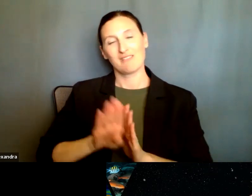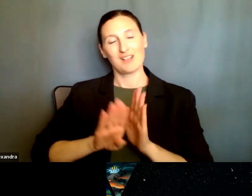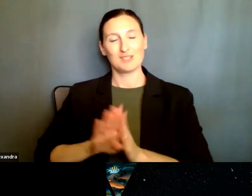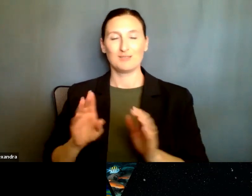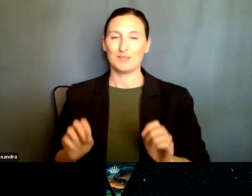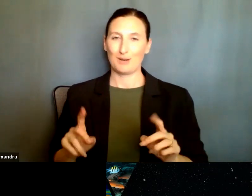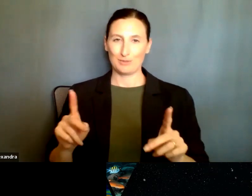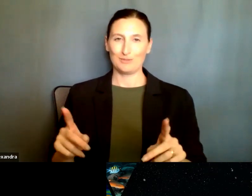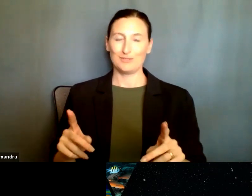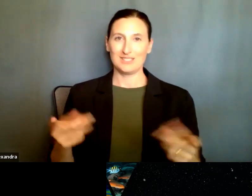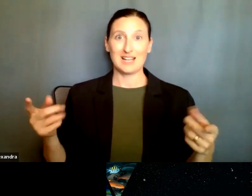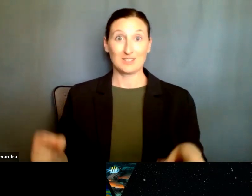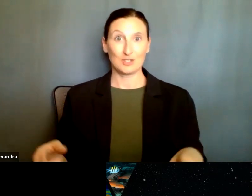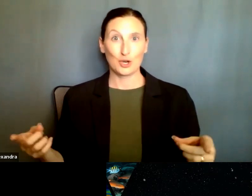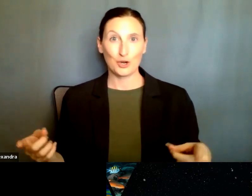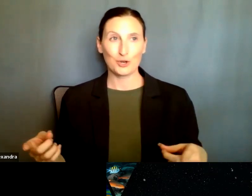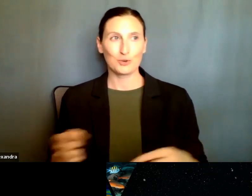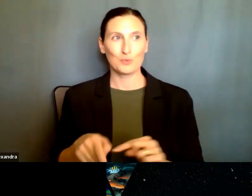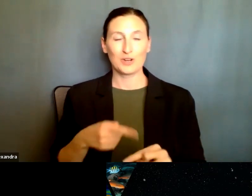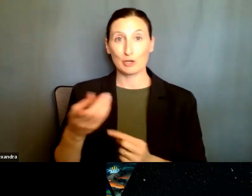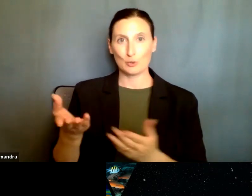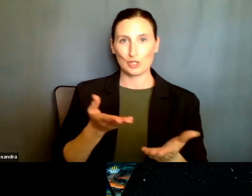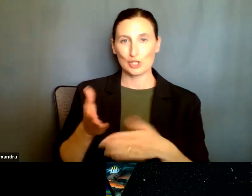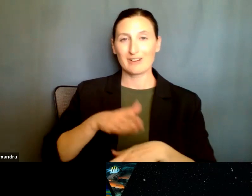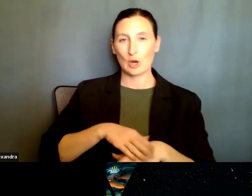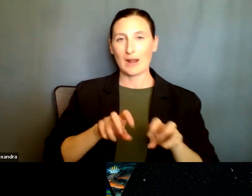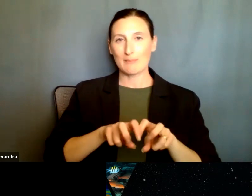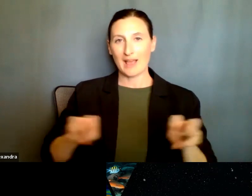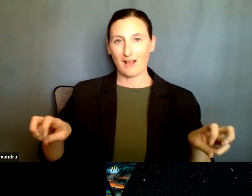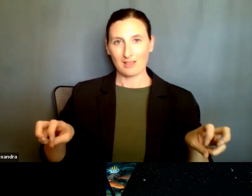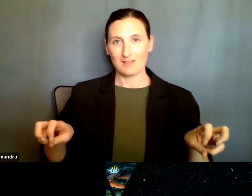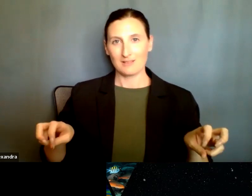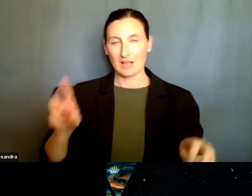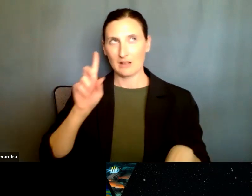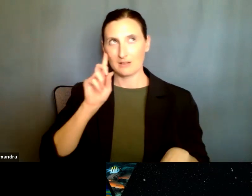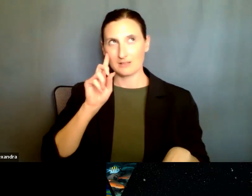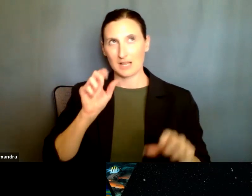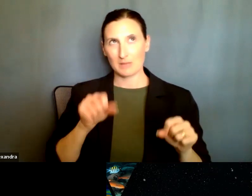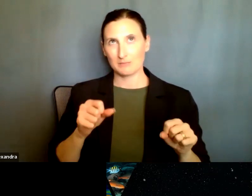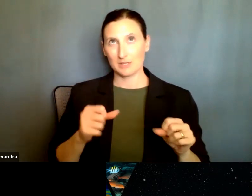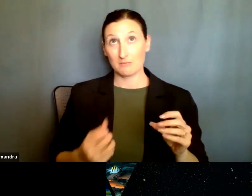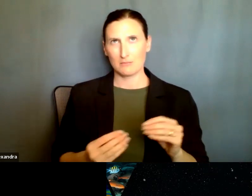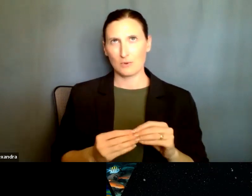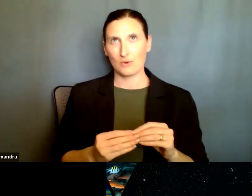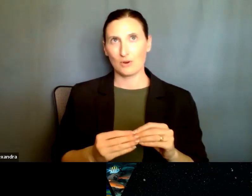that occur at one year serving on a panel. I think it was maybe possibly more when panels where